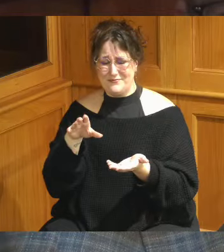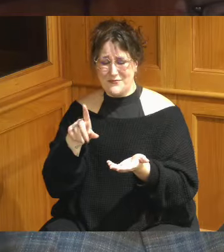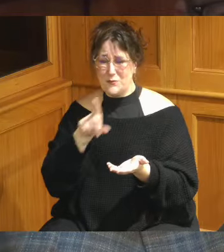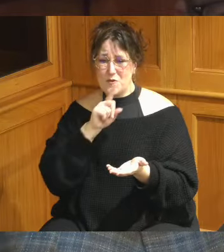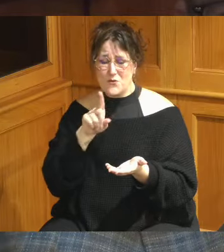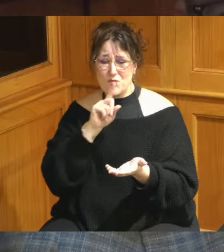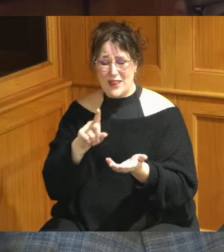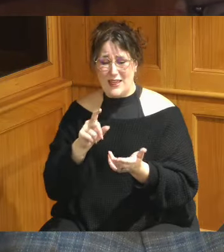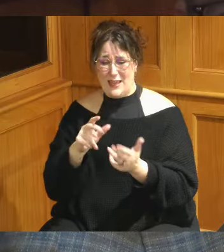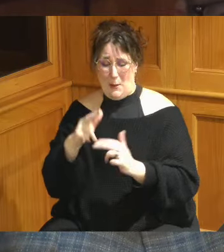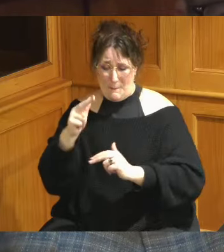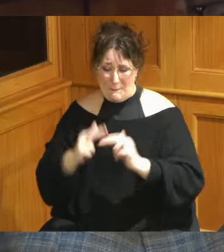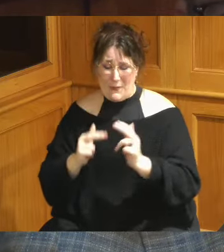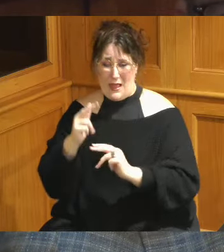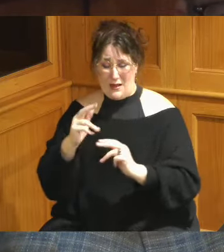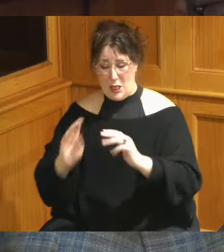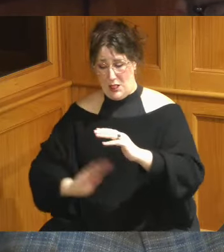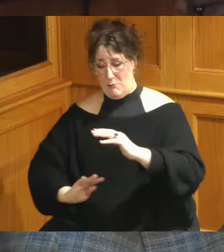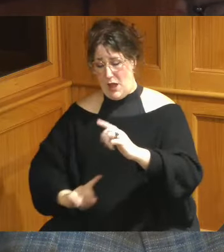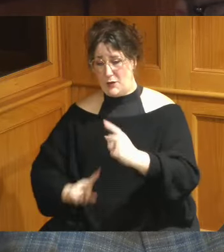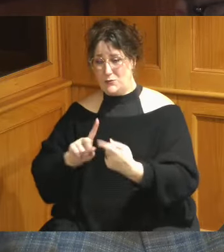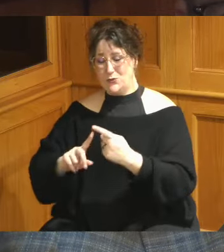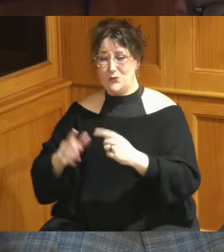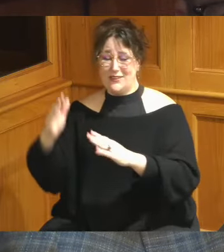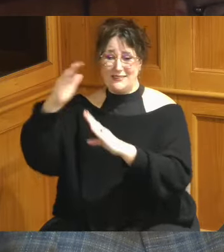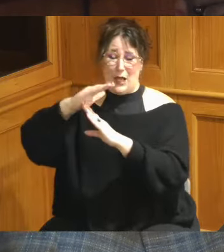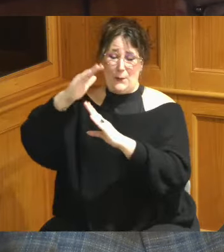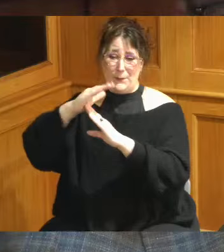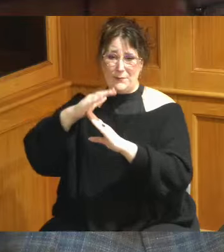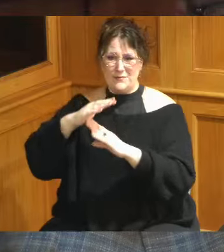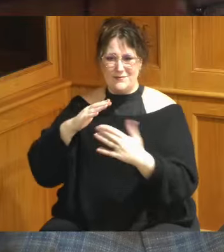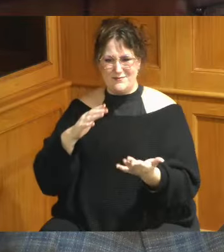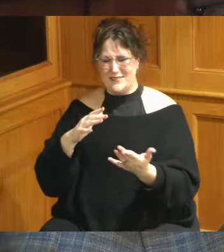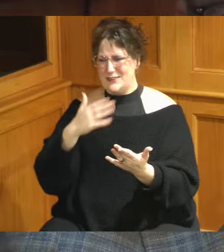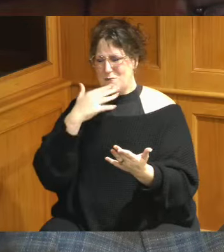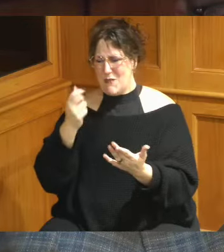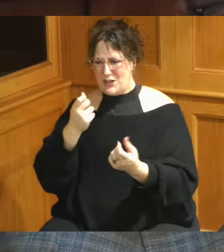from the bottom up. And when you build from the bottom up, you have a better understanding when